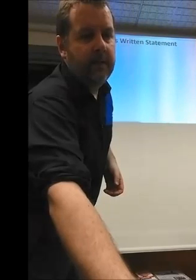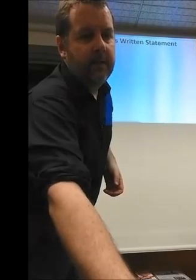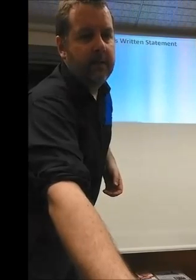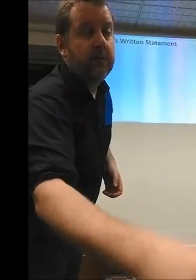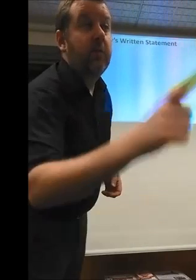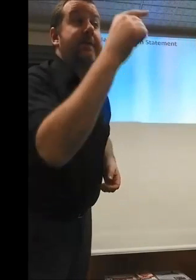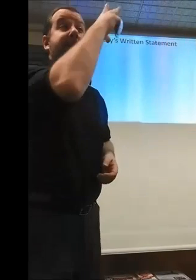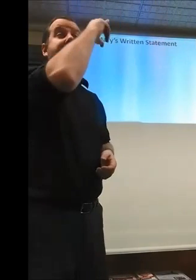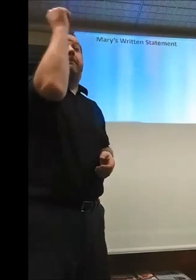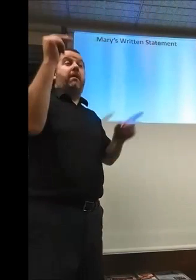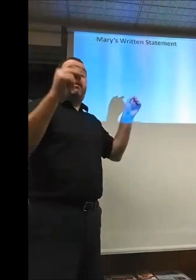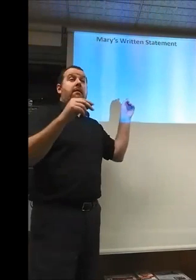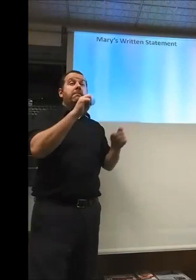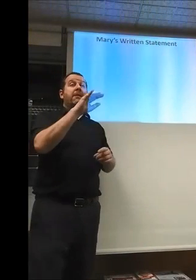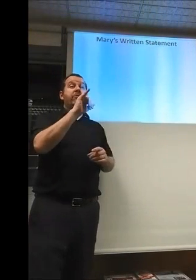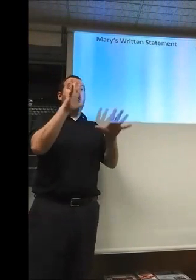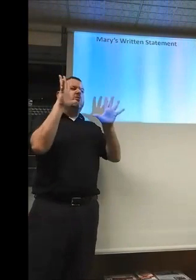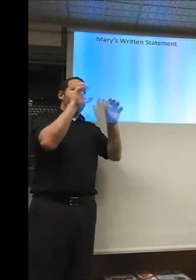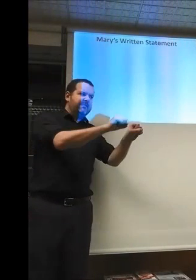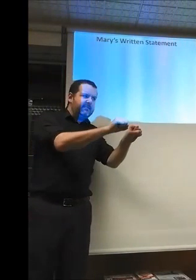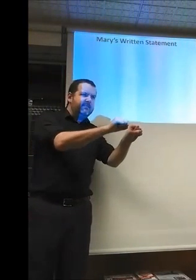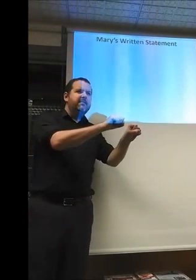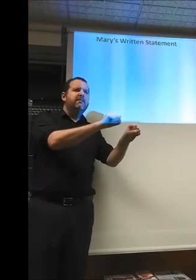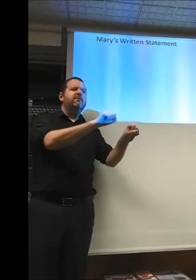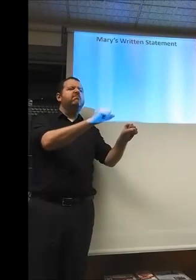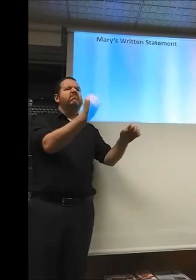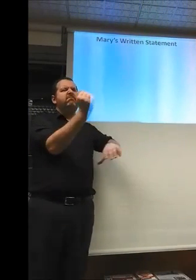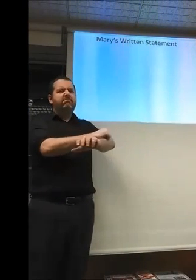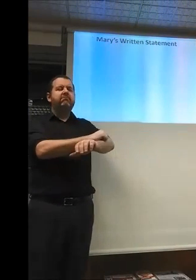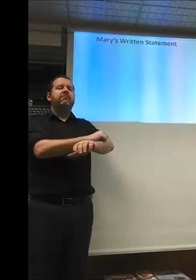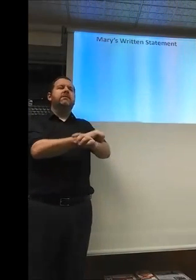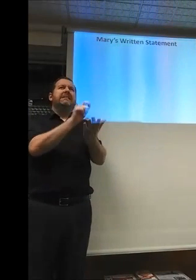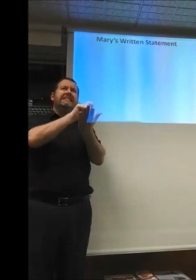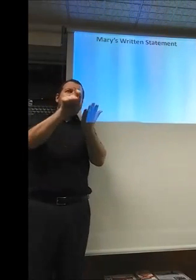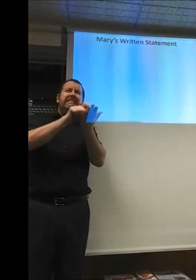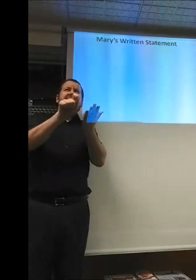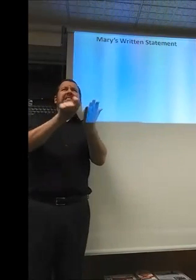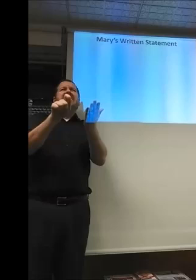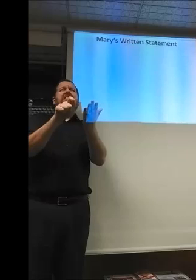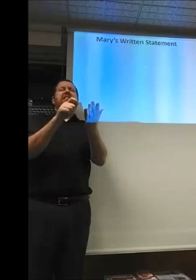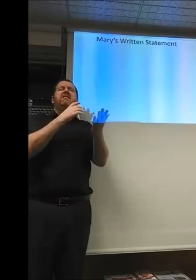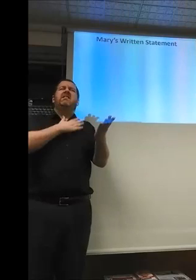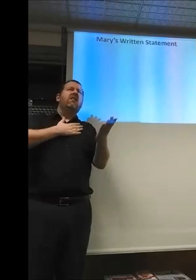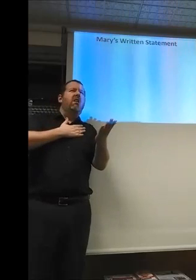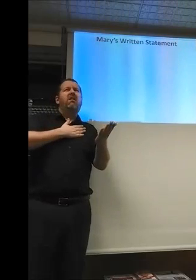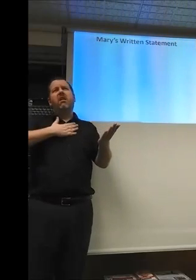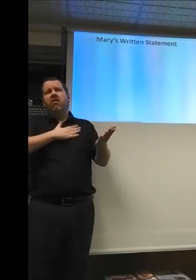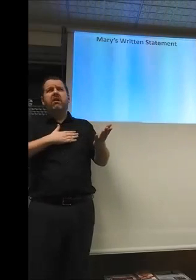oath and so began the trial.